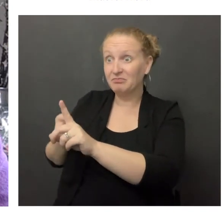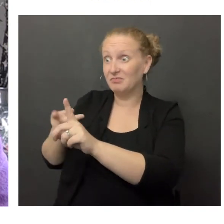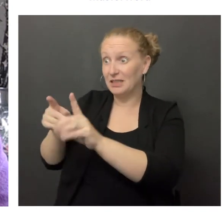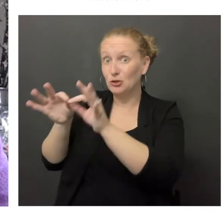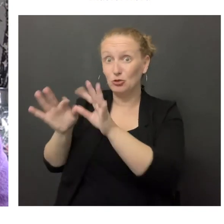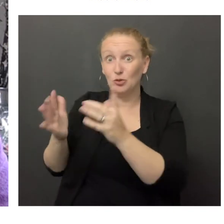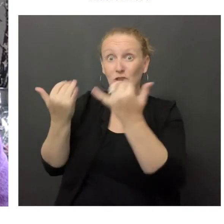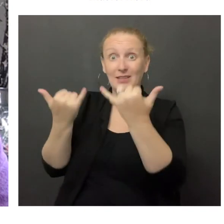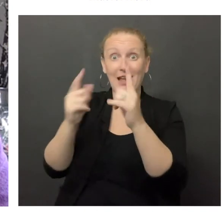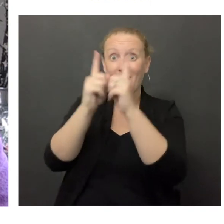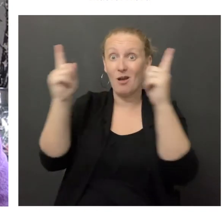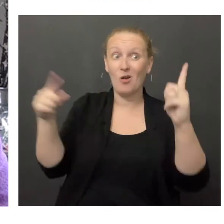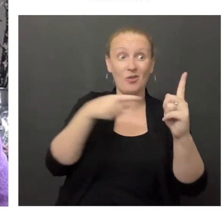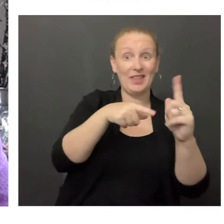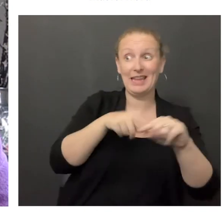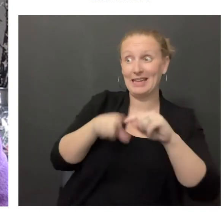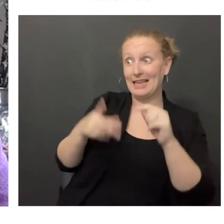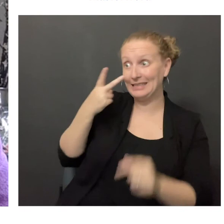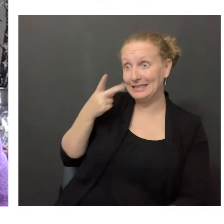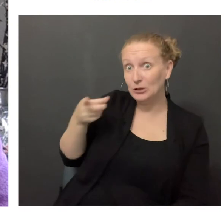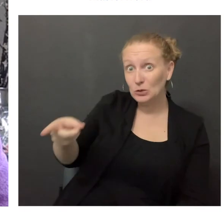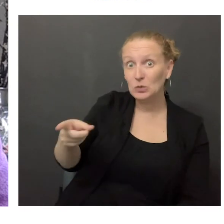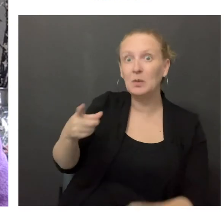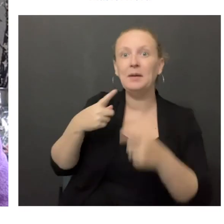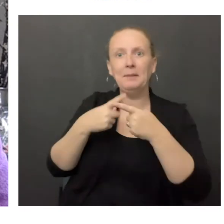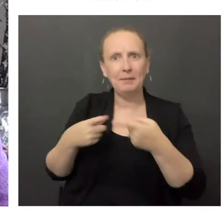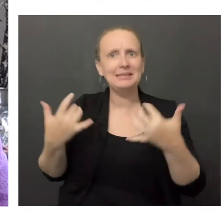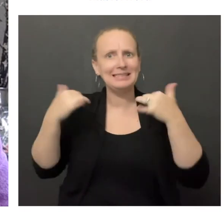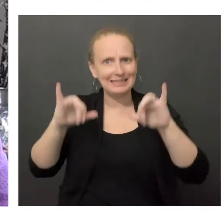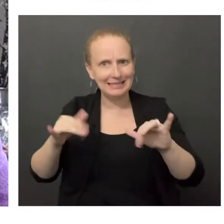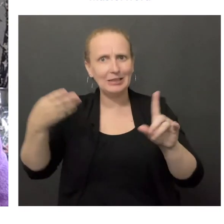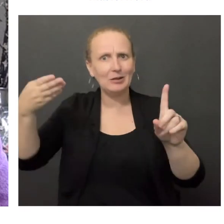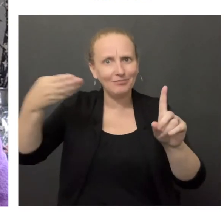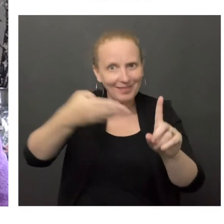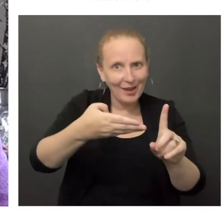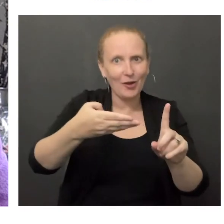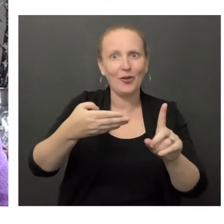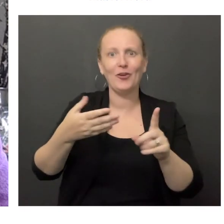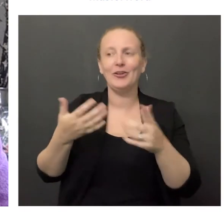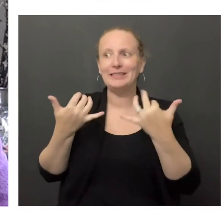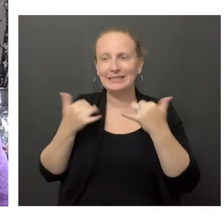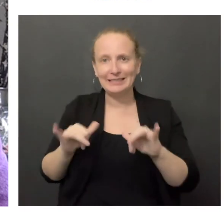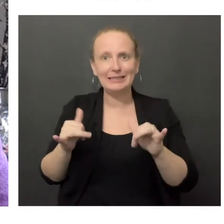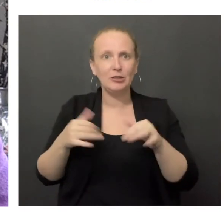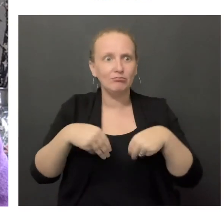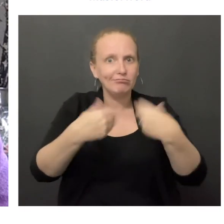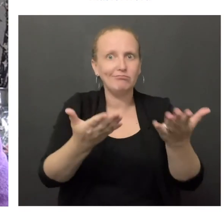than you ever happened. And so, really, really trying to make that connection with them I think is going to